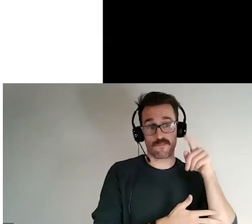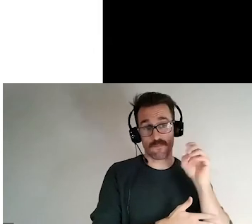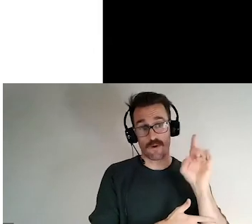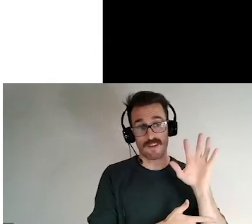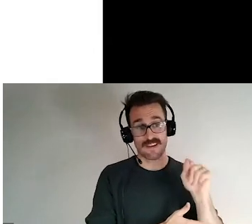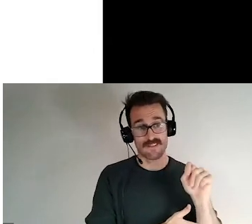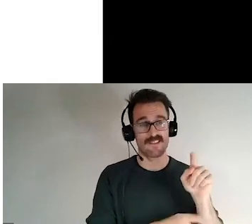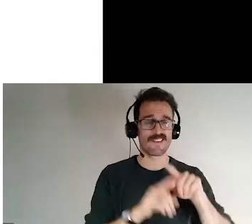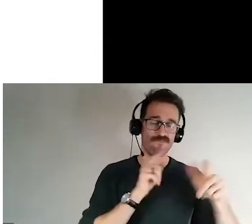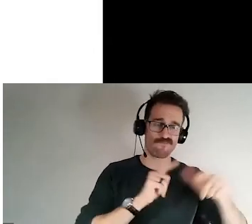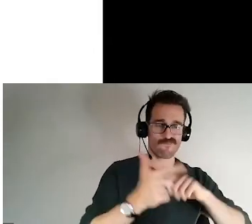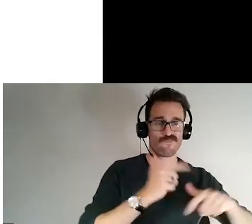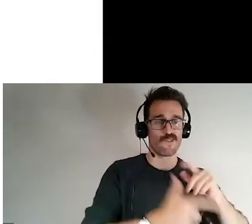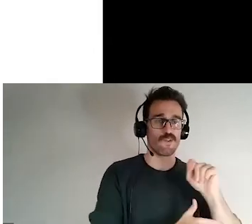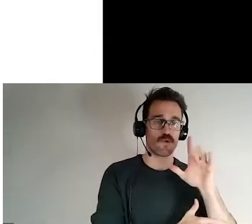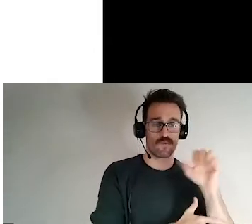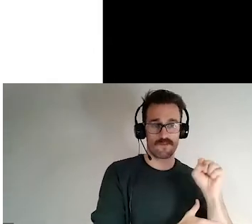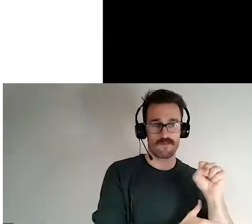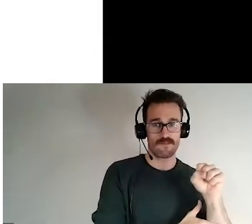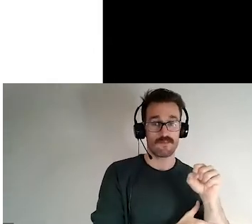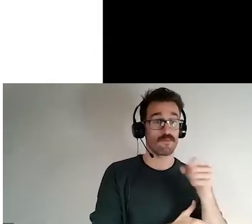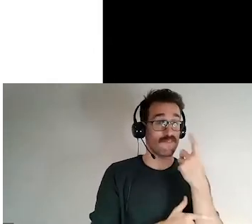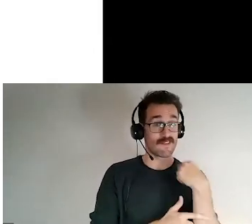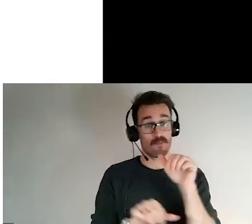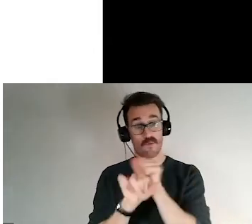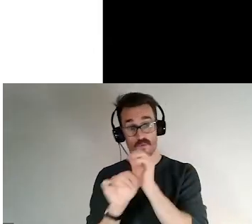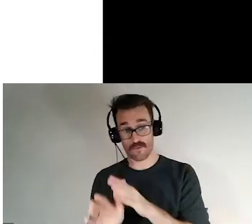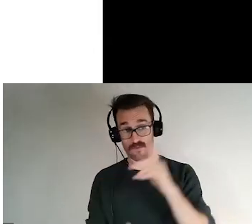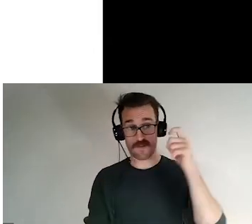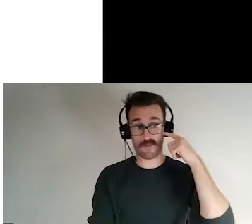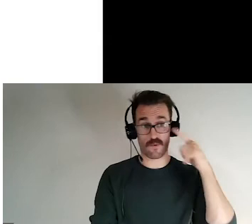So for both groups, employees and employers, we cover what is arthritis,